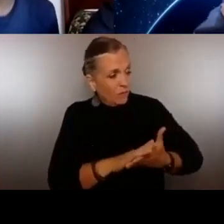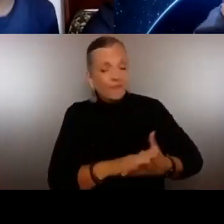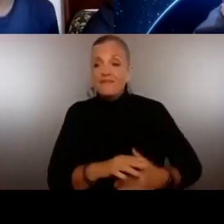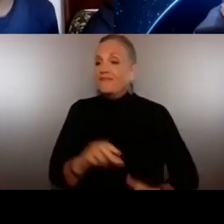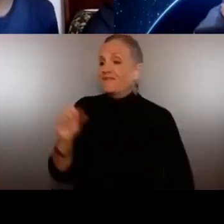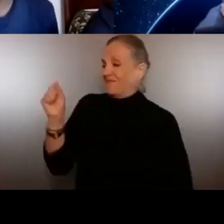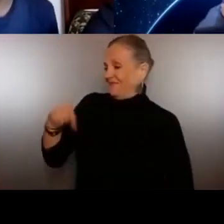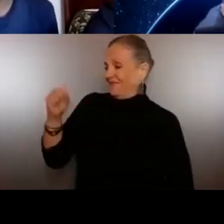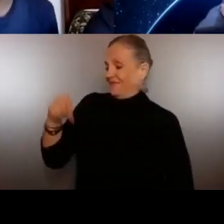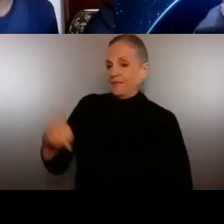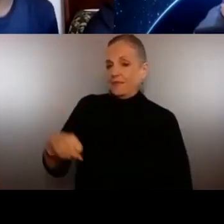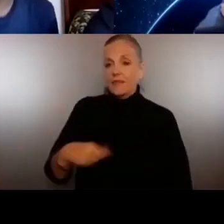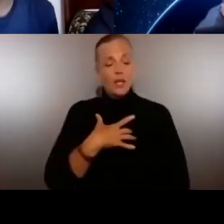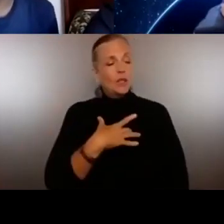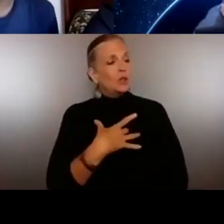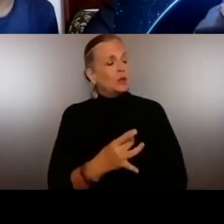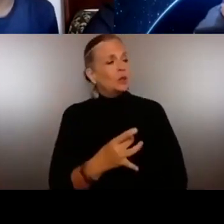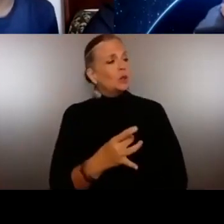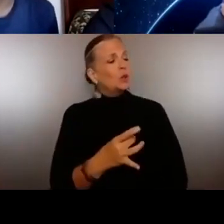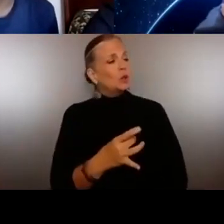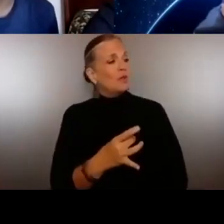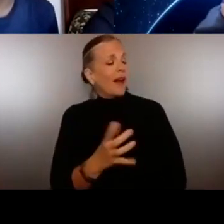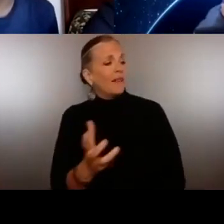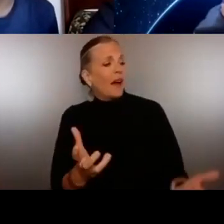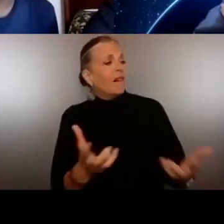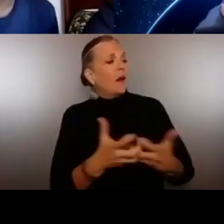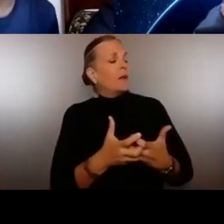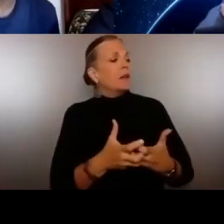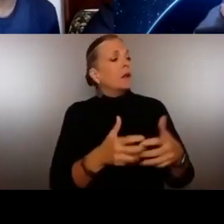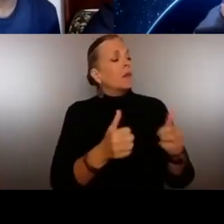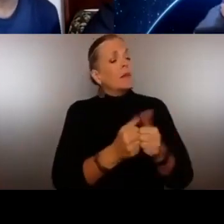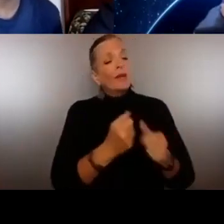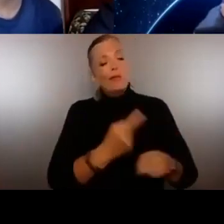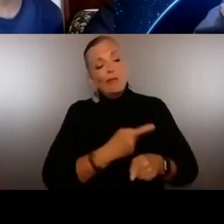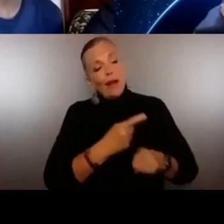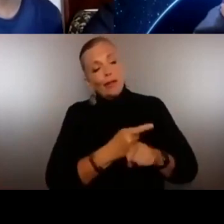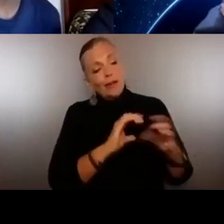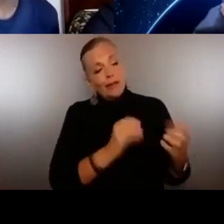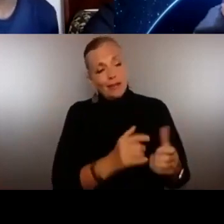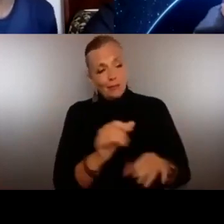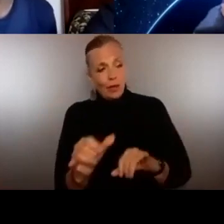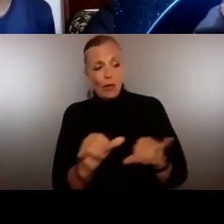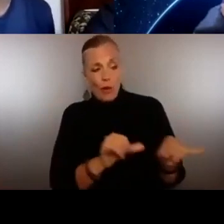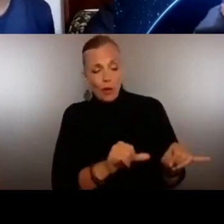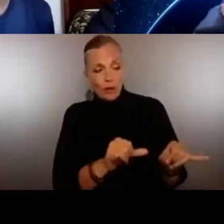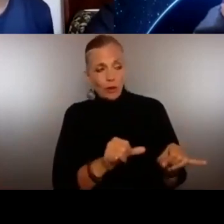So you like a combination of being in the regular classes but also being able to be friends